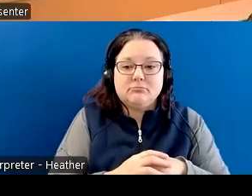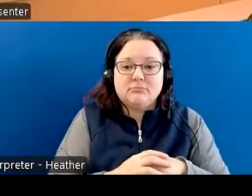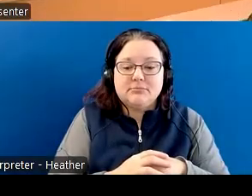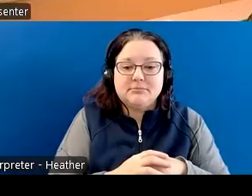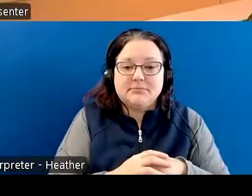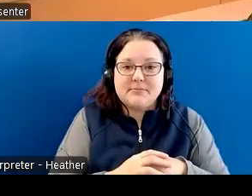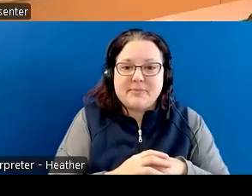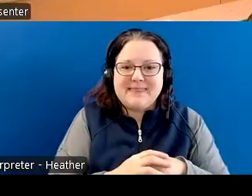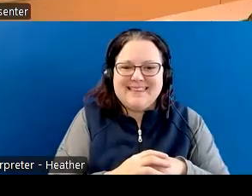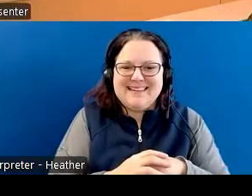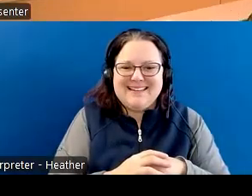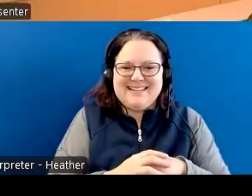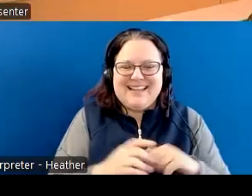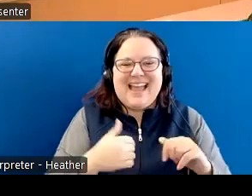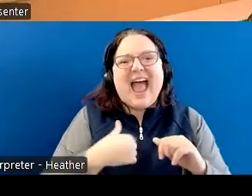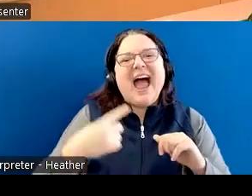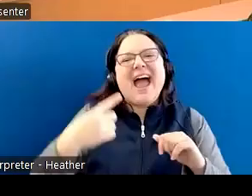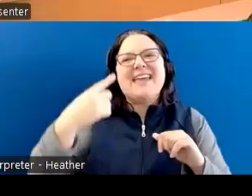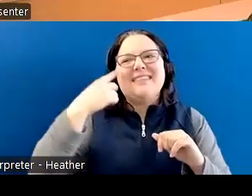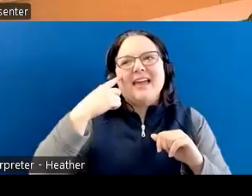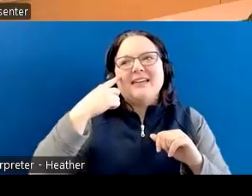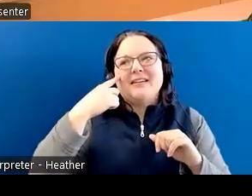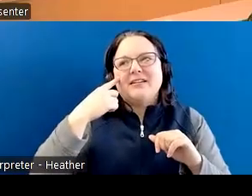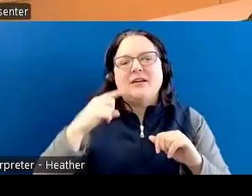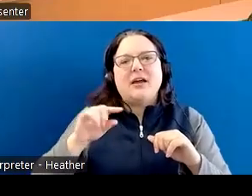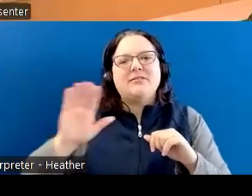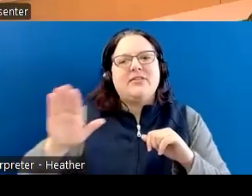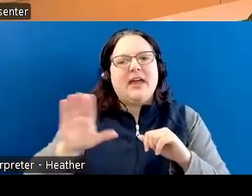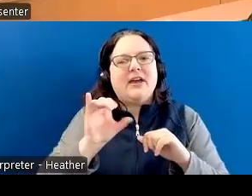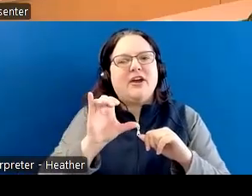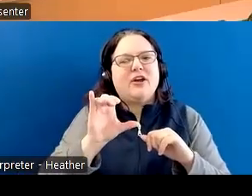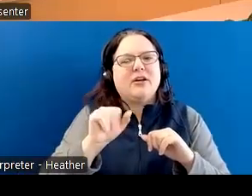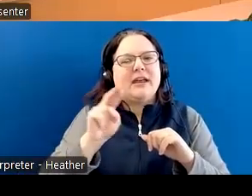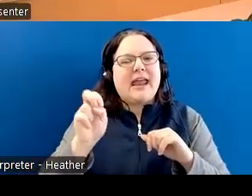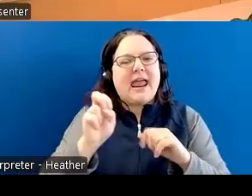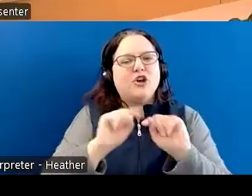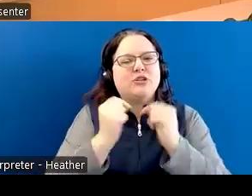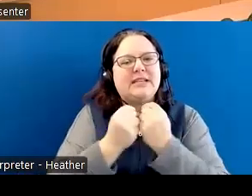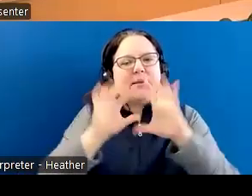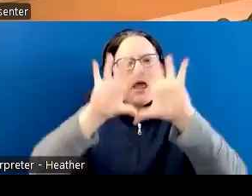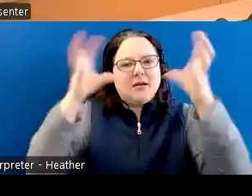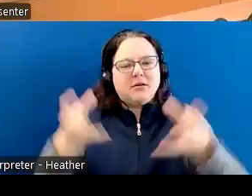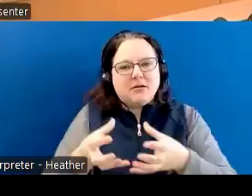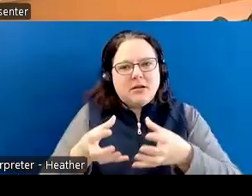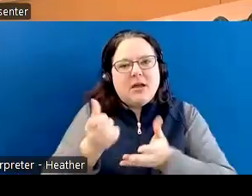I more so think of it as looking at um their care team as um a collective just helping them